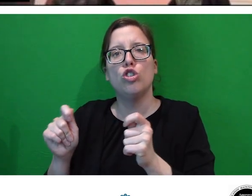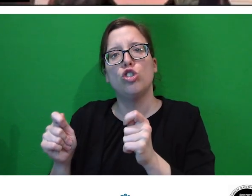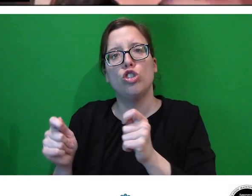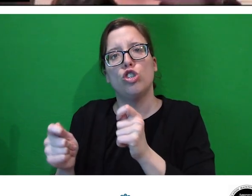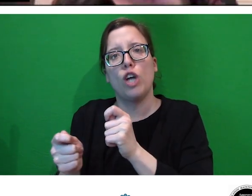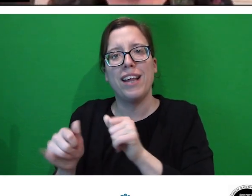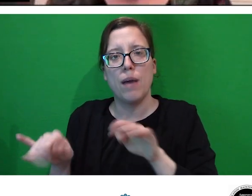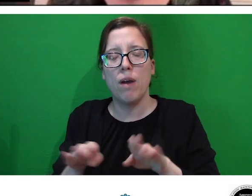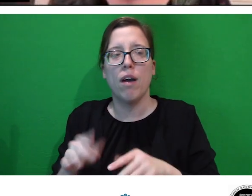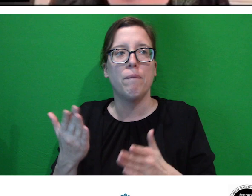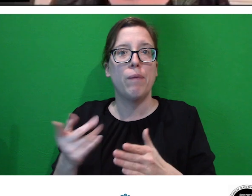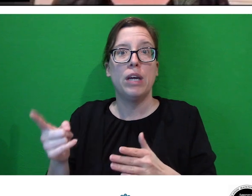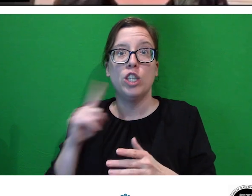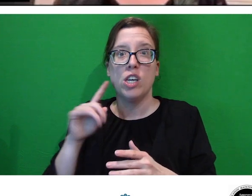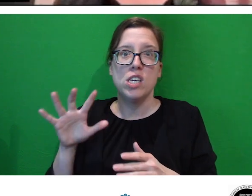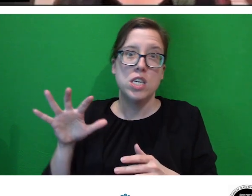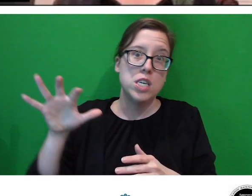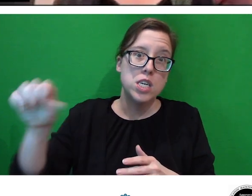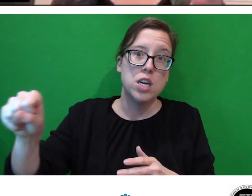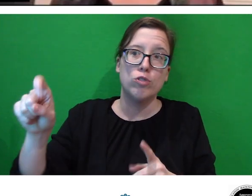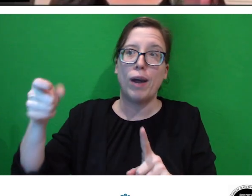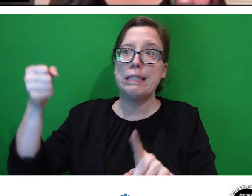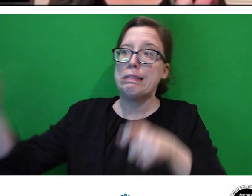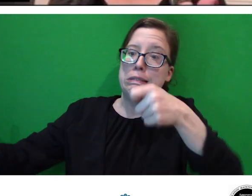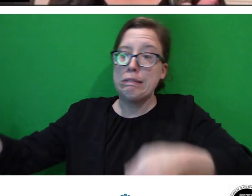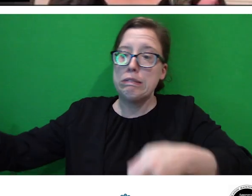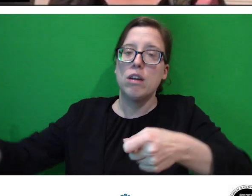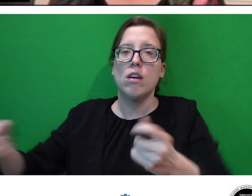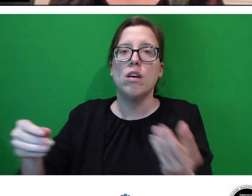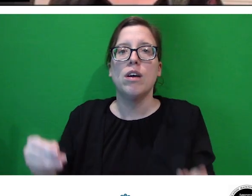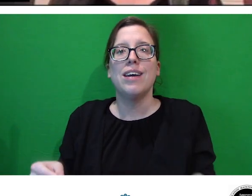We're going to change that channel for you." And gradually you're going to introduce things